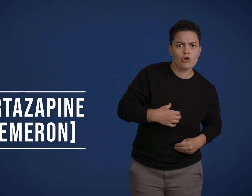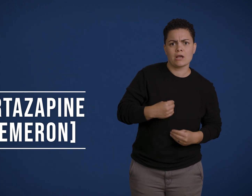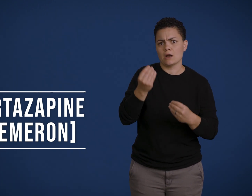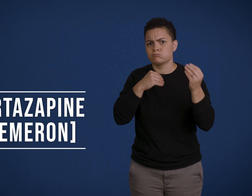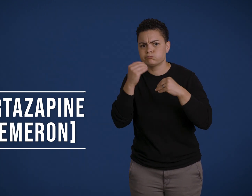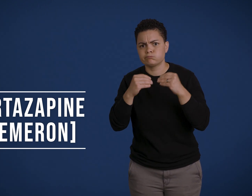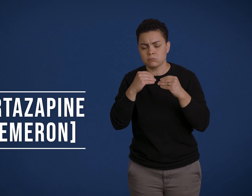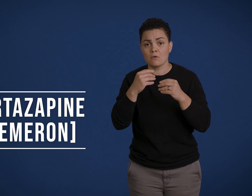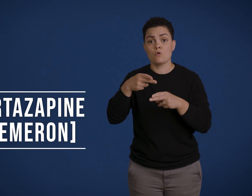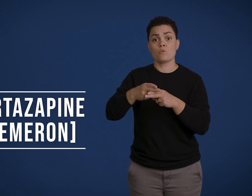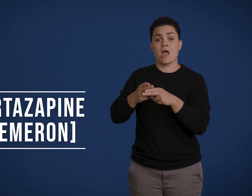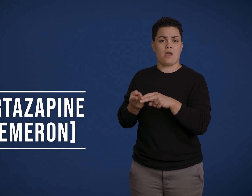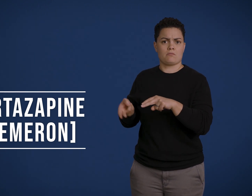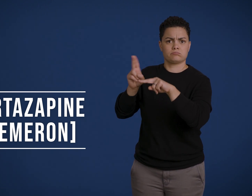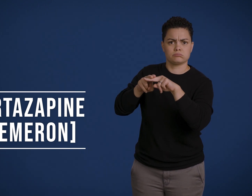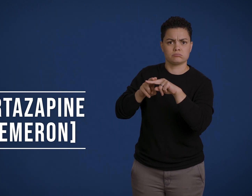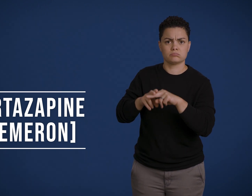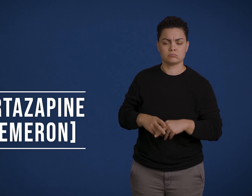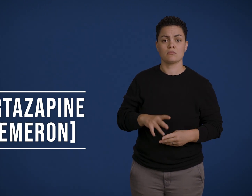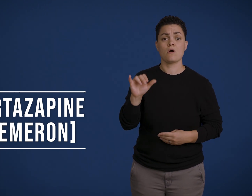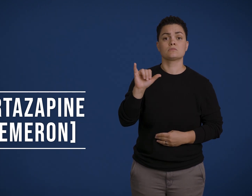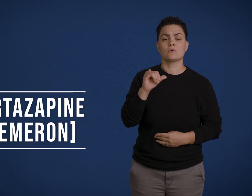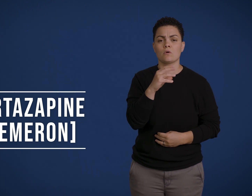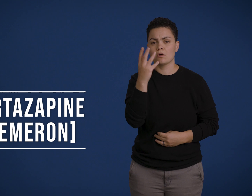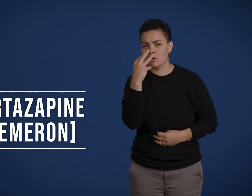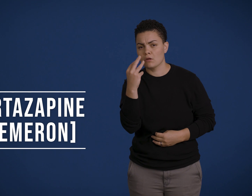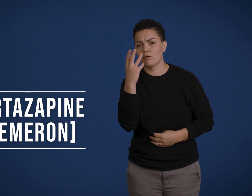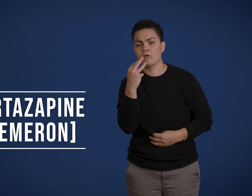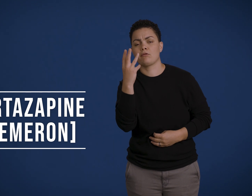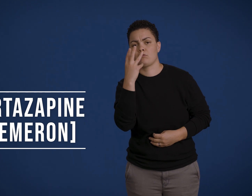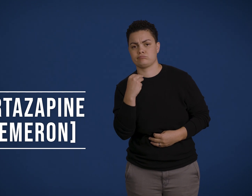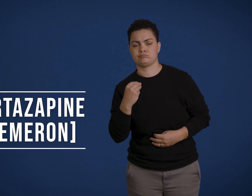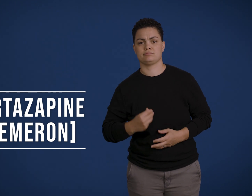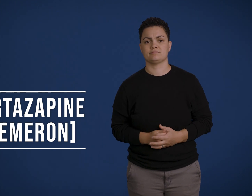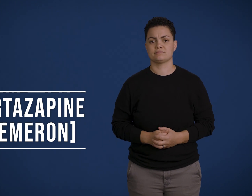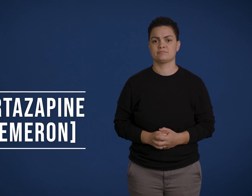increased appetite, weight gain, and sedation.